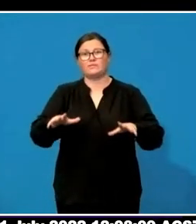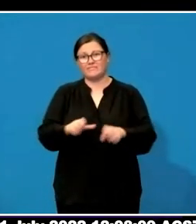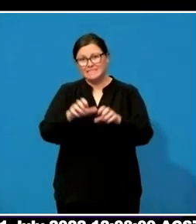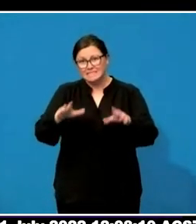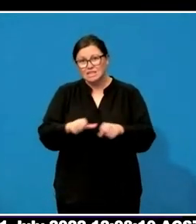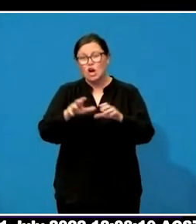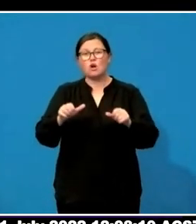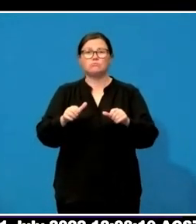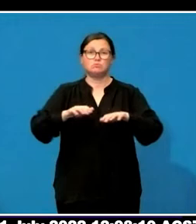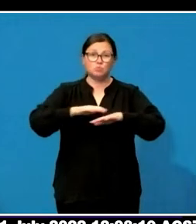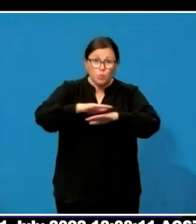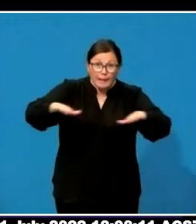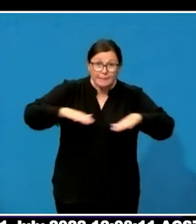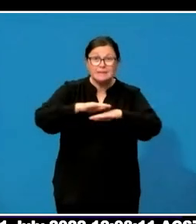go swimming.